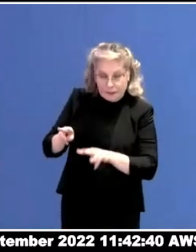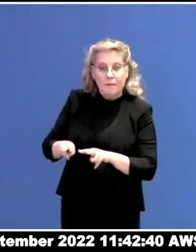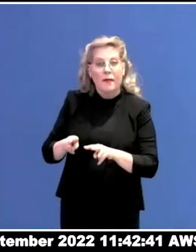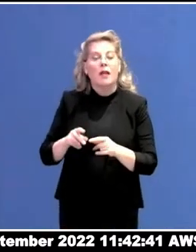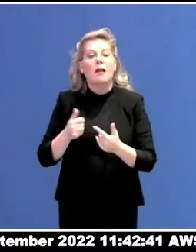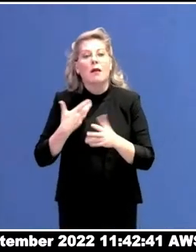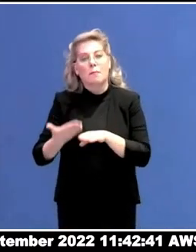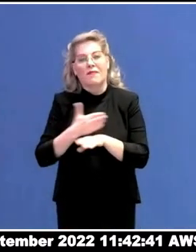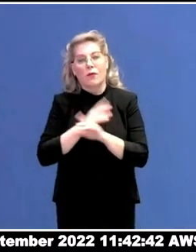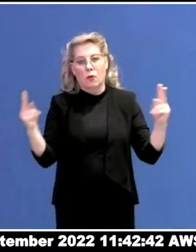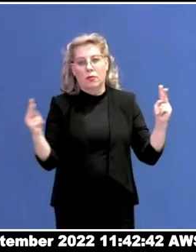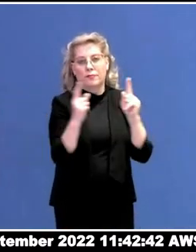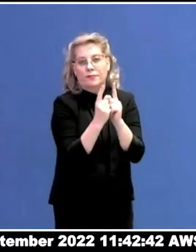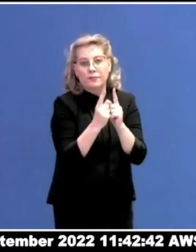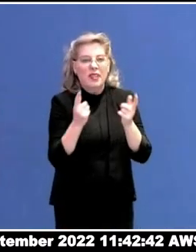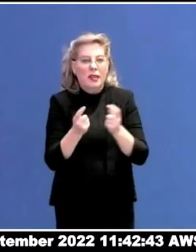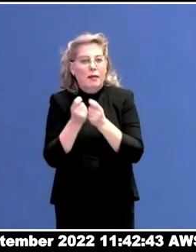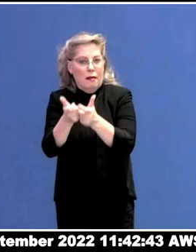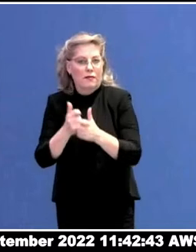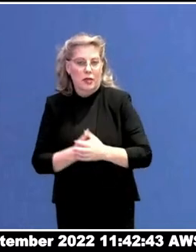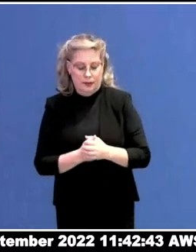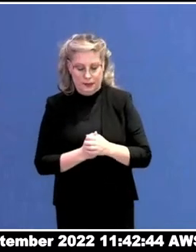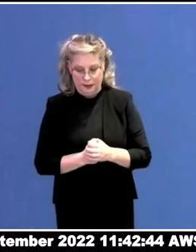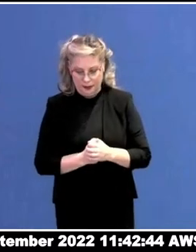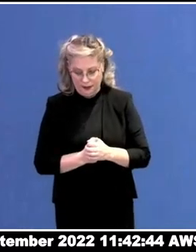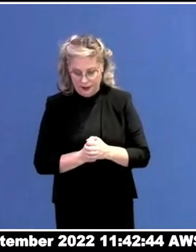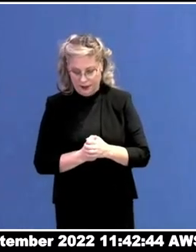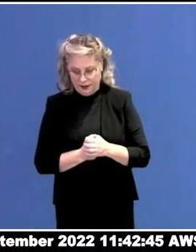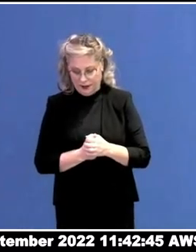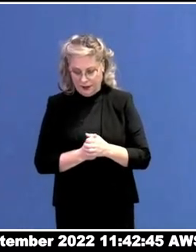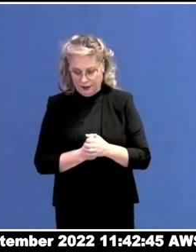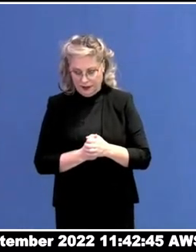prisoner who was really anxious about non-contact, did that have a de-escalation